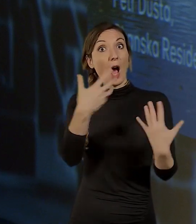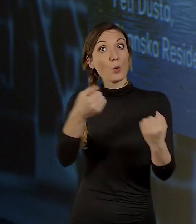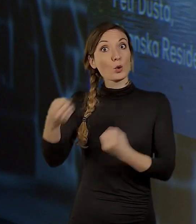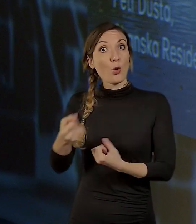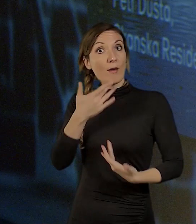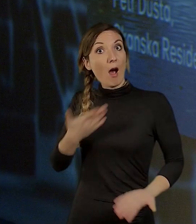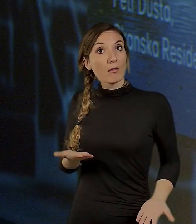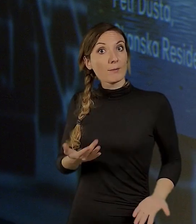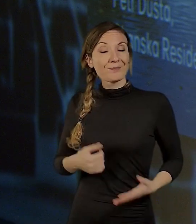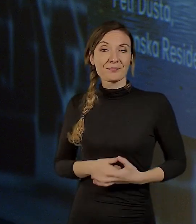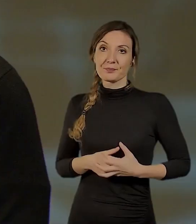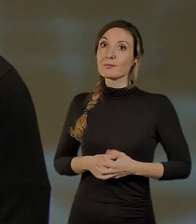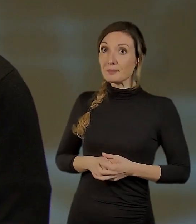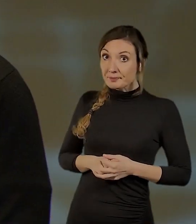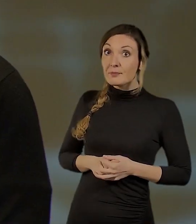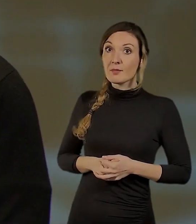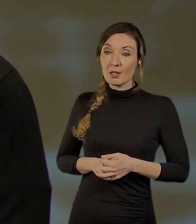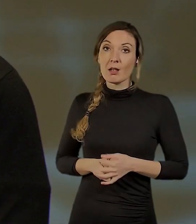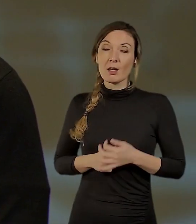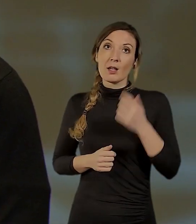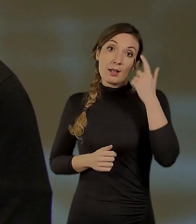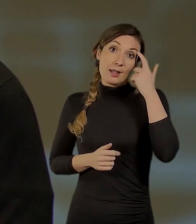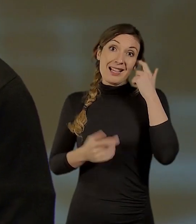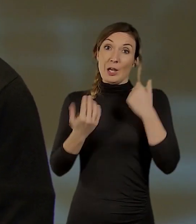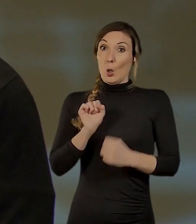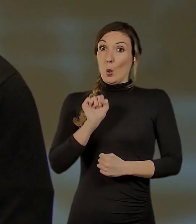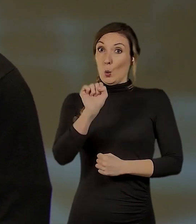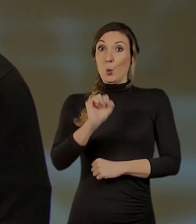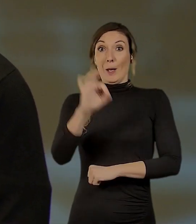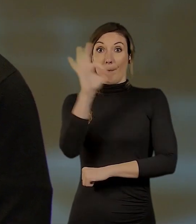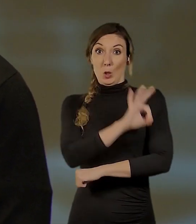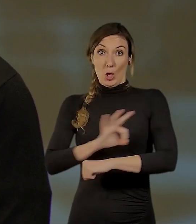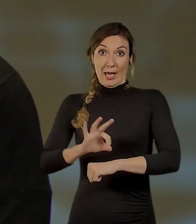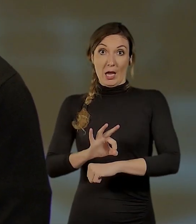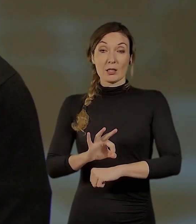So we accepted that. Although it is not entirely easy for us as an investor,